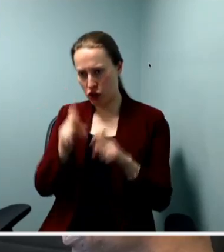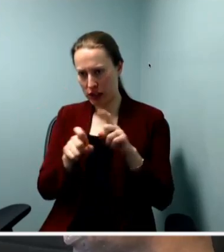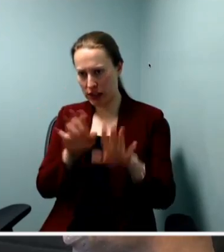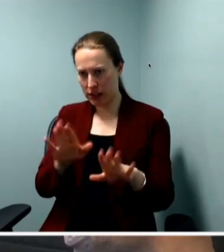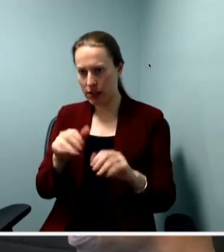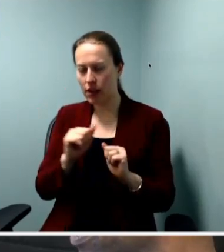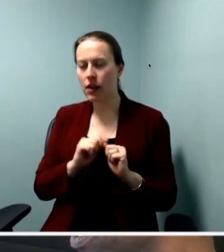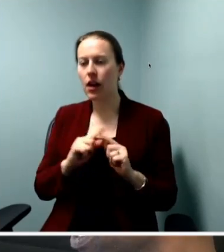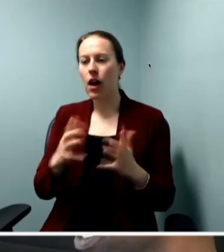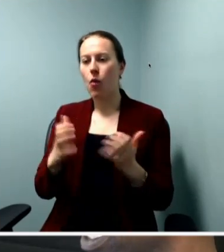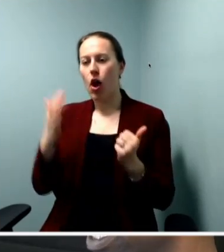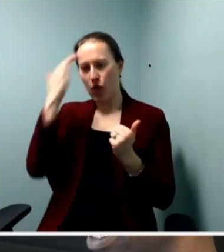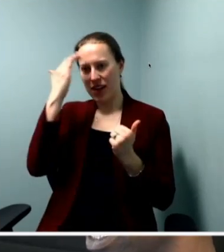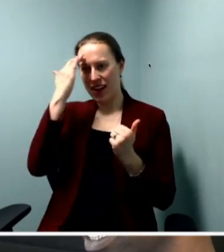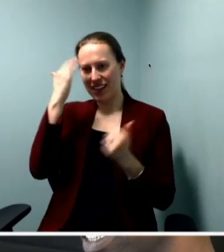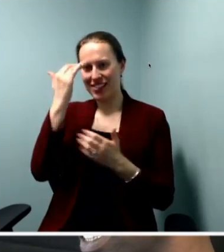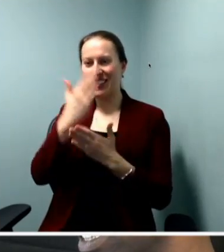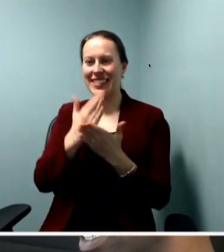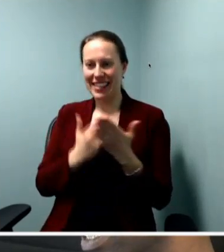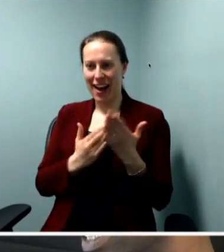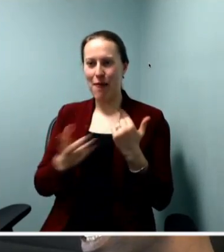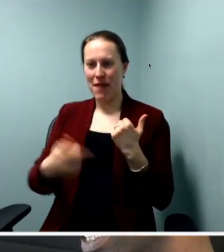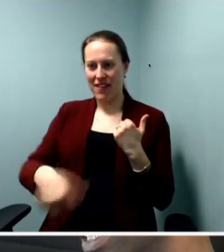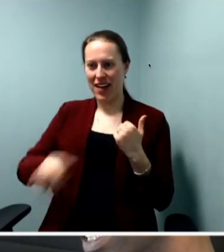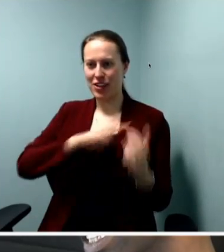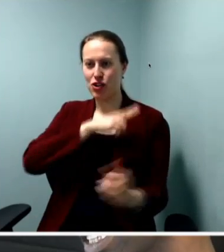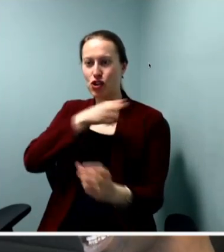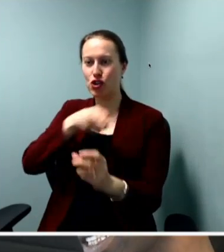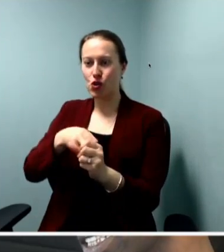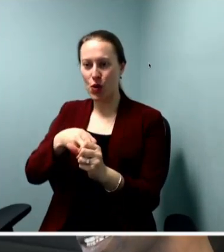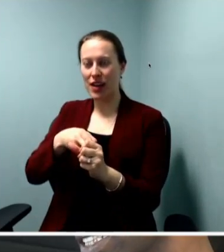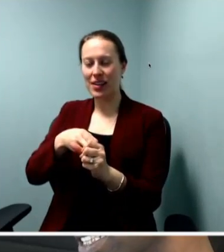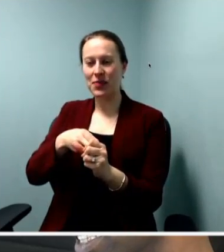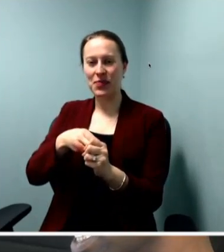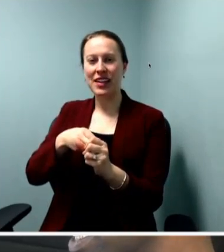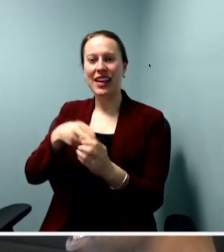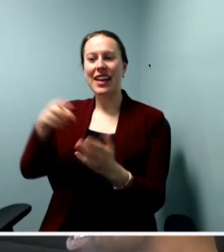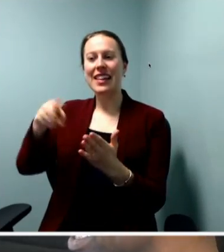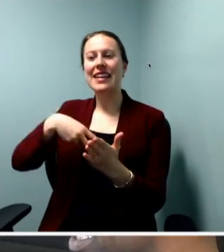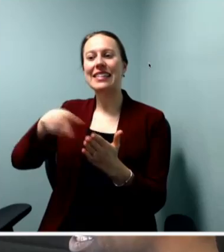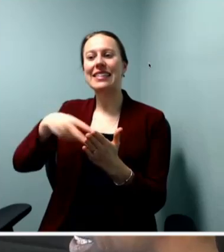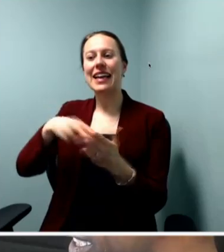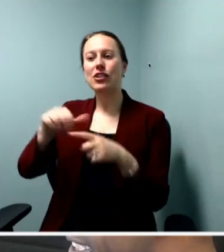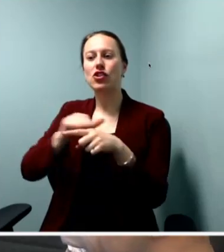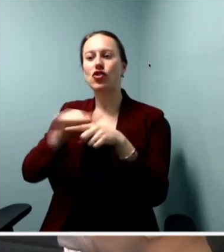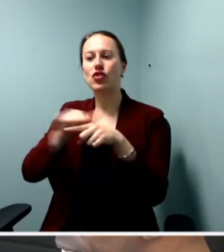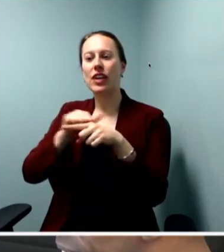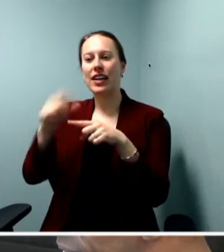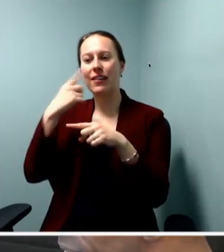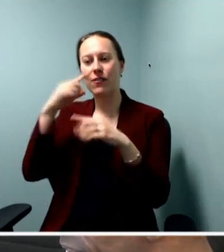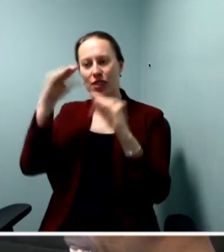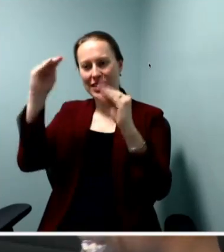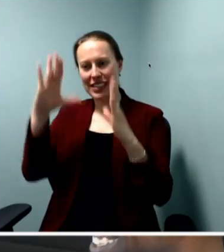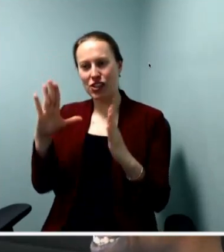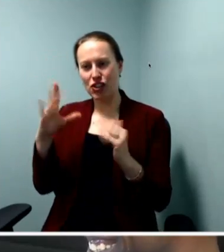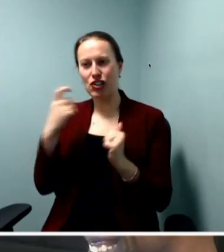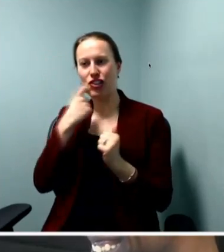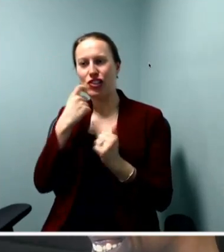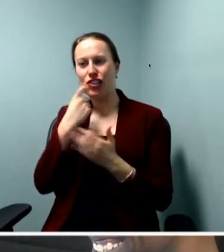went to the dance training for teachers on Friday night. I know that there's at least one hand going to go up.